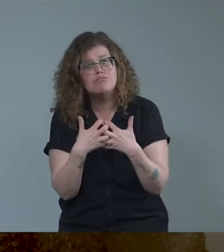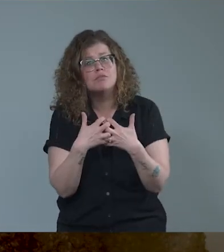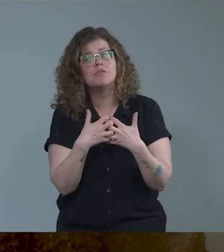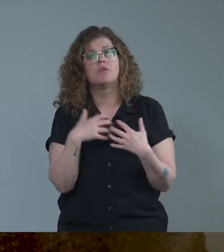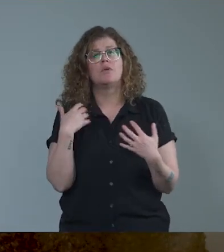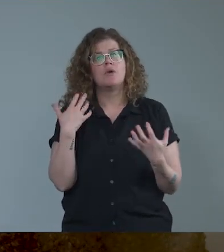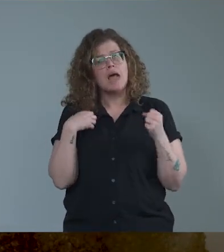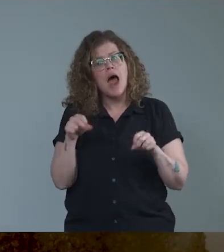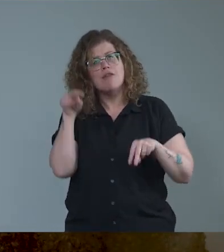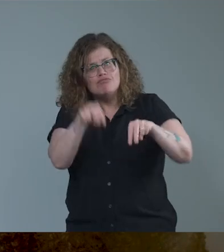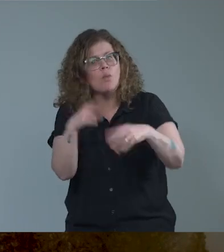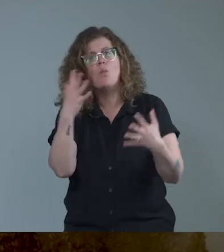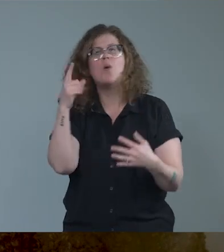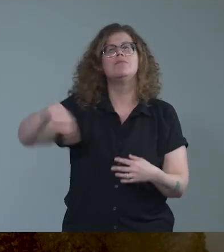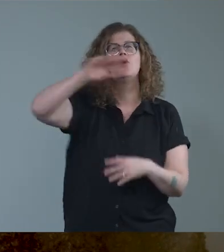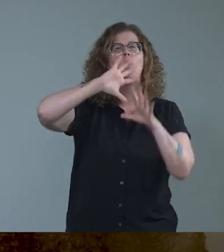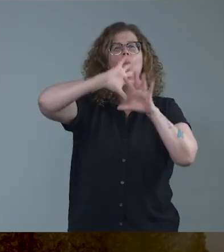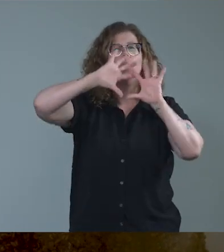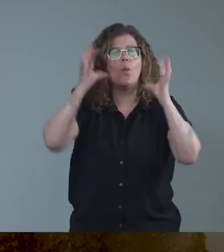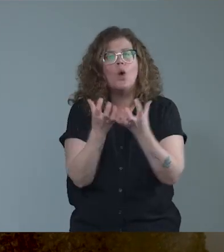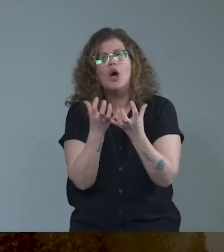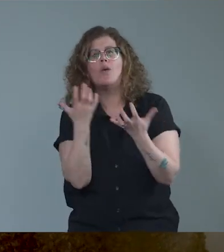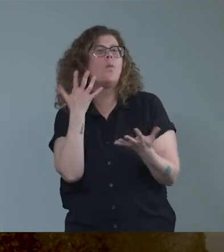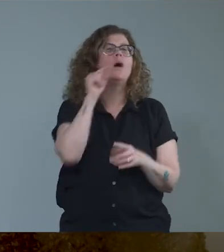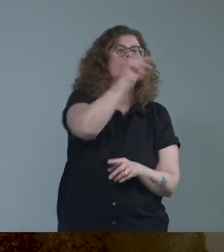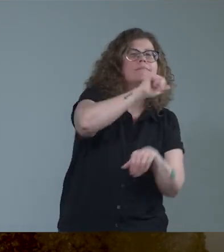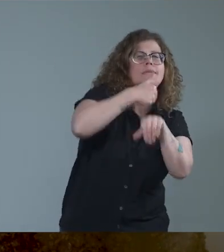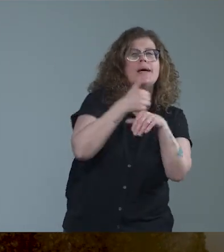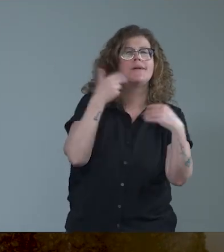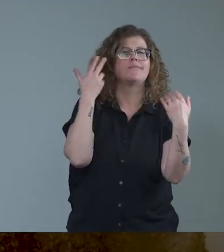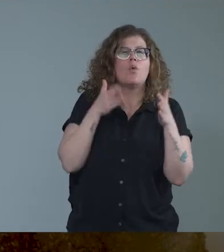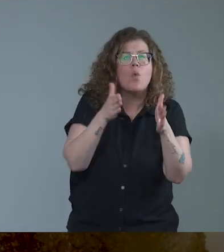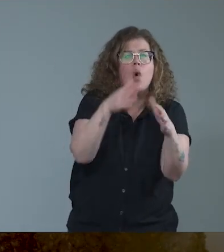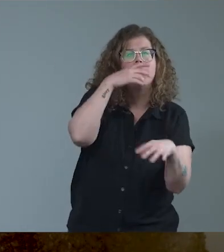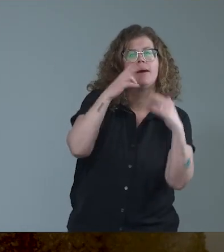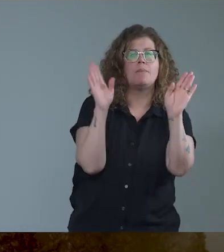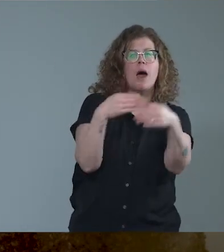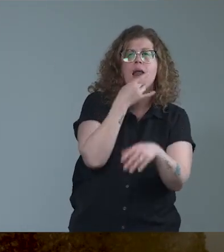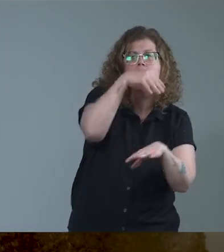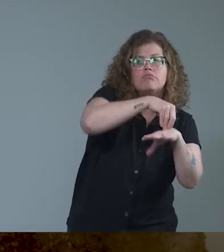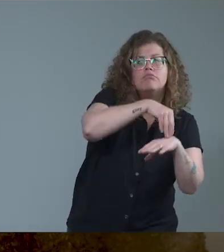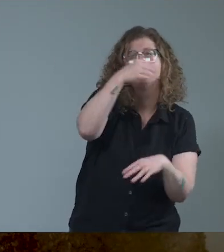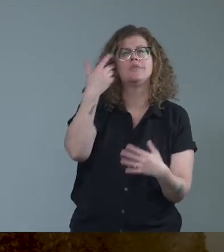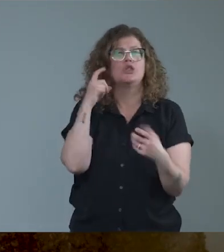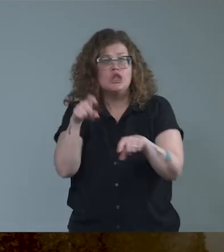it need any sort of electrical connection? Does it need any sort of like storm anything? Because then I have people